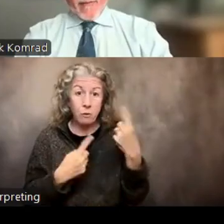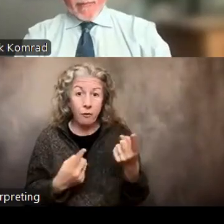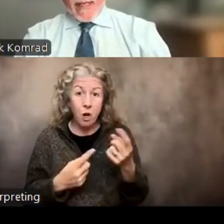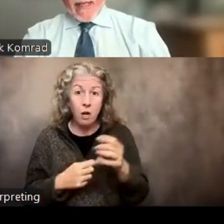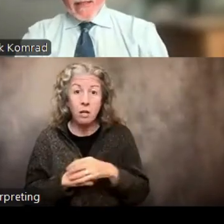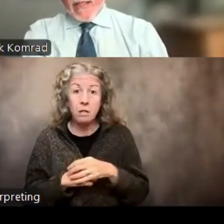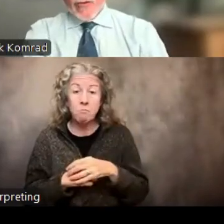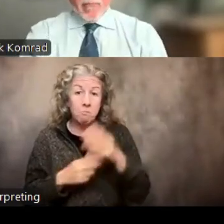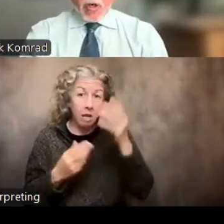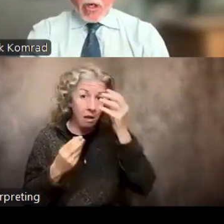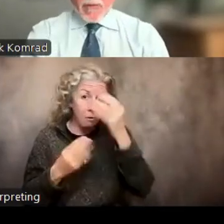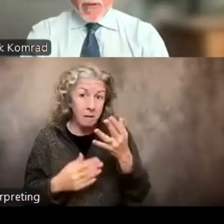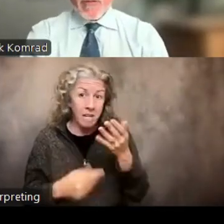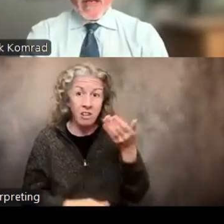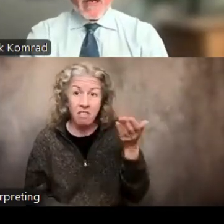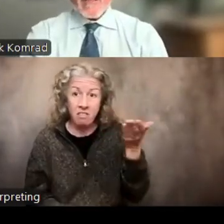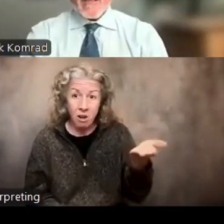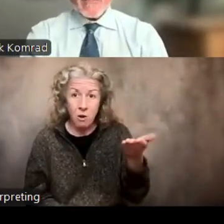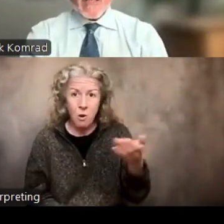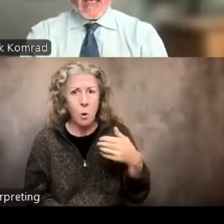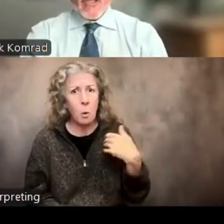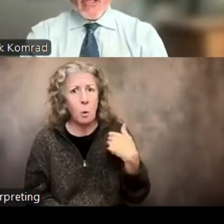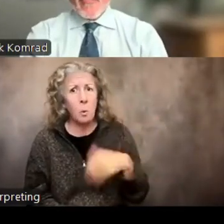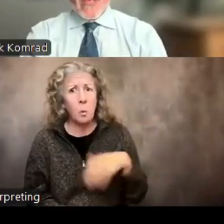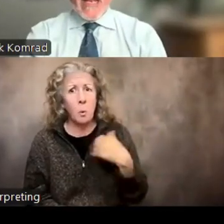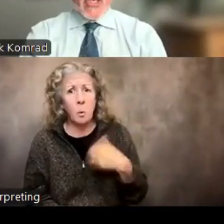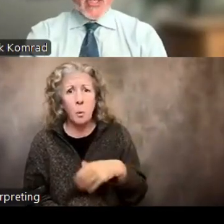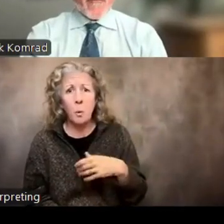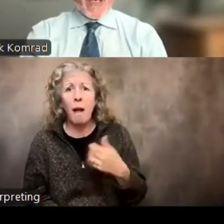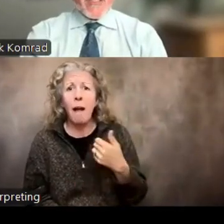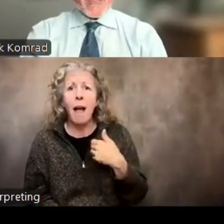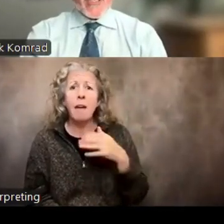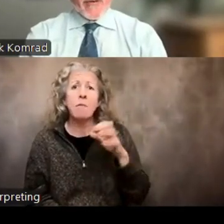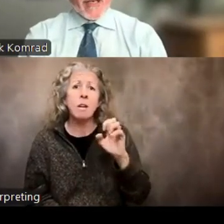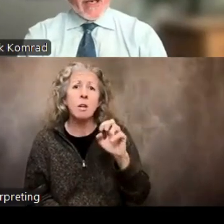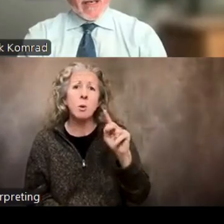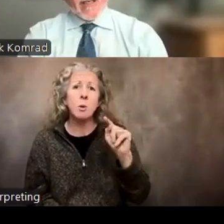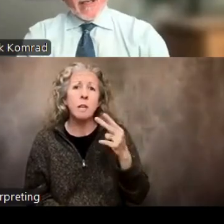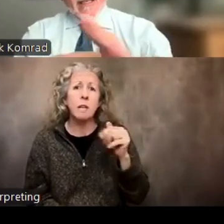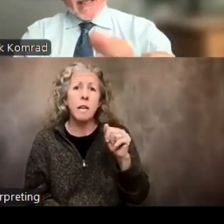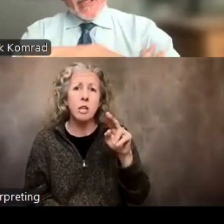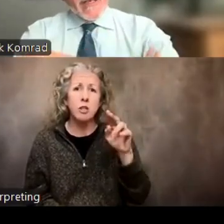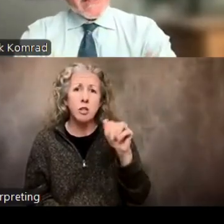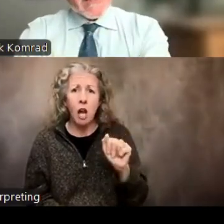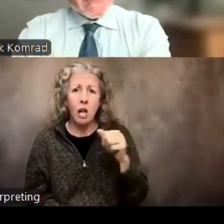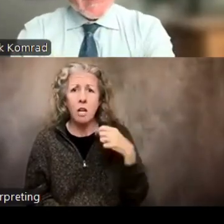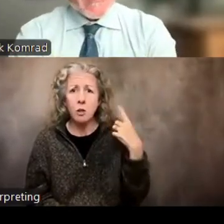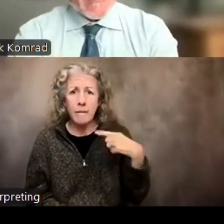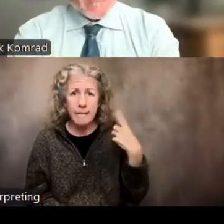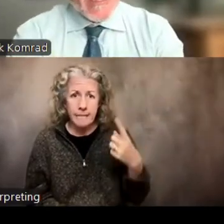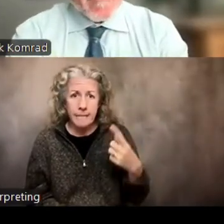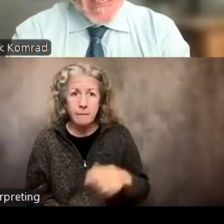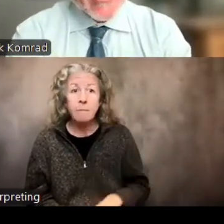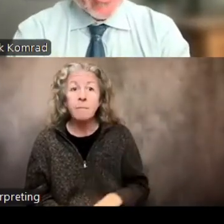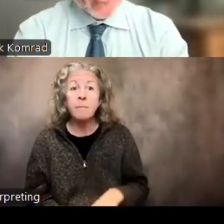from Canada is remarkable. There. There is kind of a euthanasia frenzy going on. In 2016 they passed a law